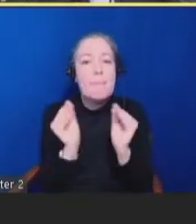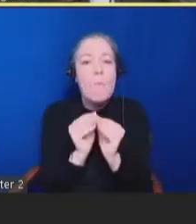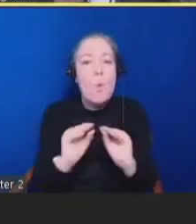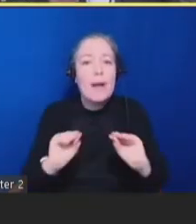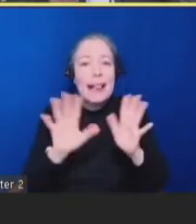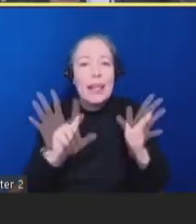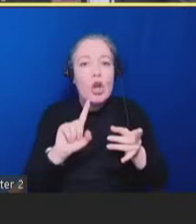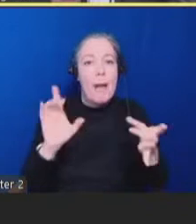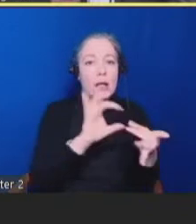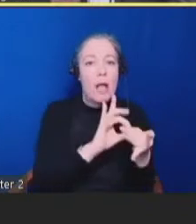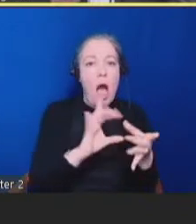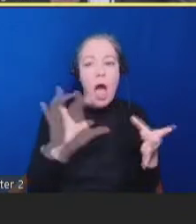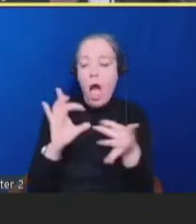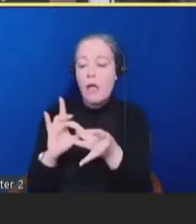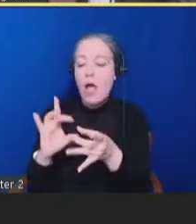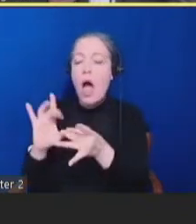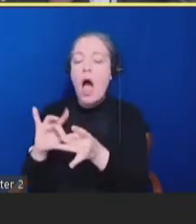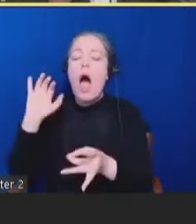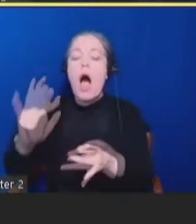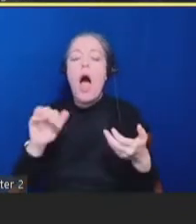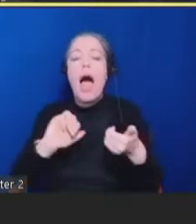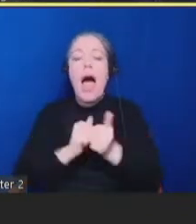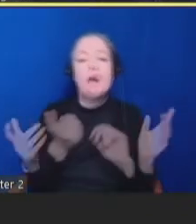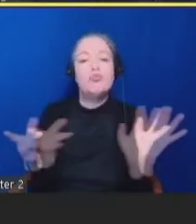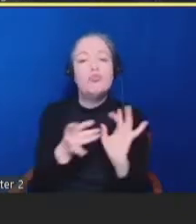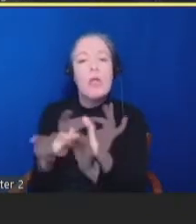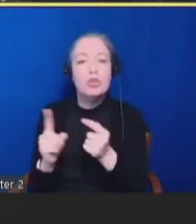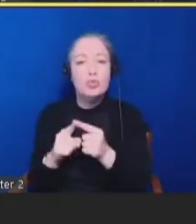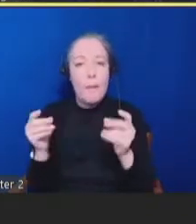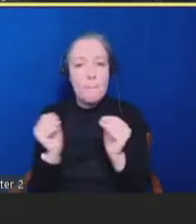over to Miranda so she can share with you some of those results. Thank you again for your time.